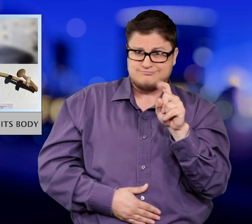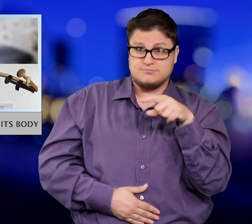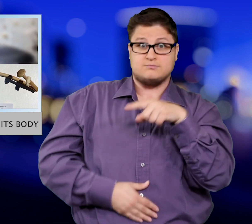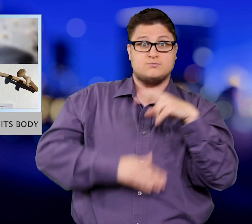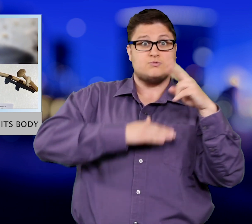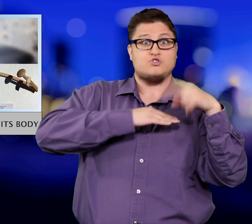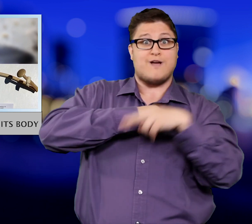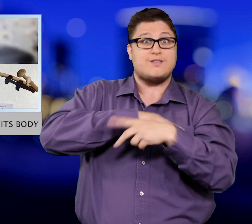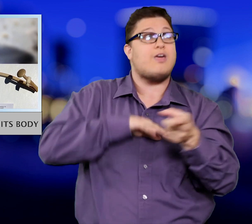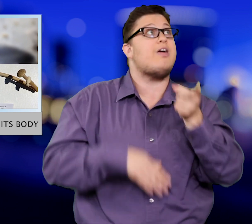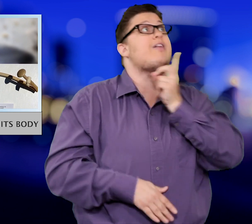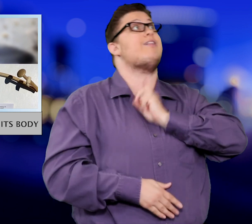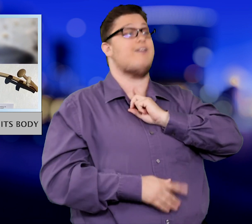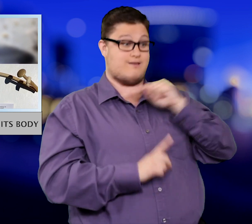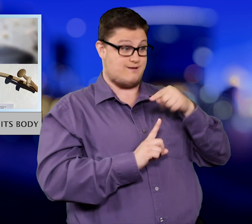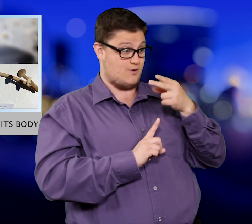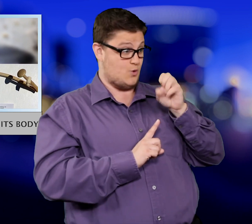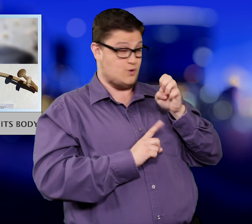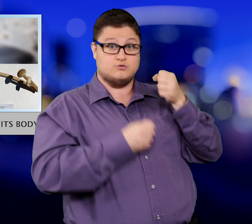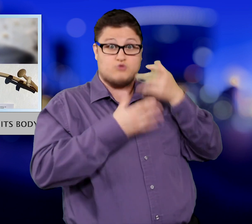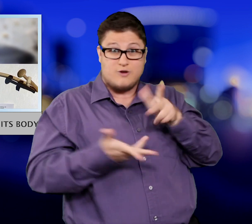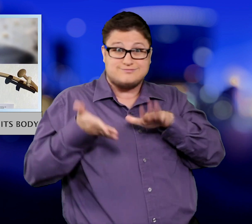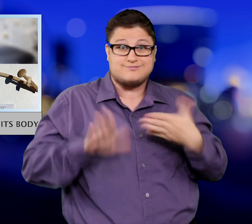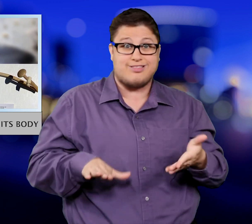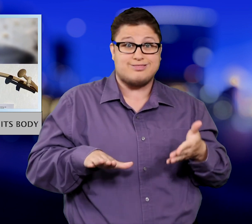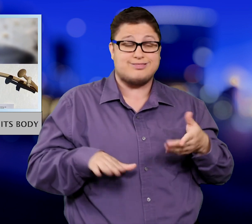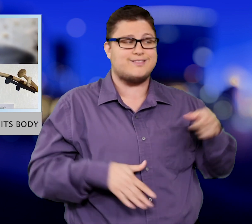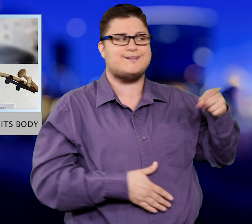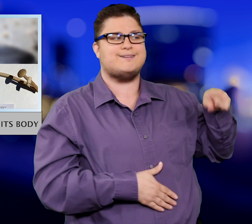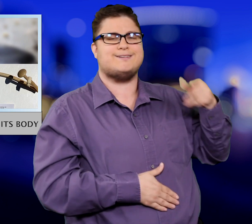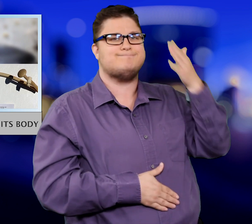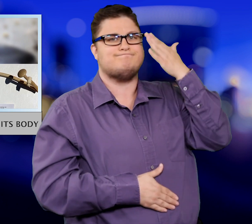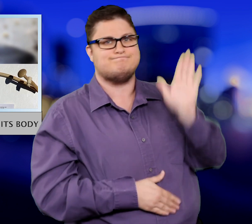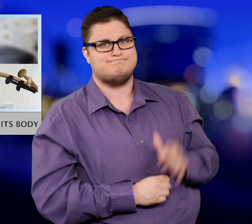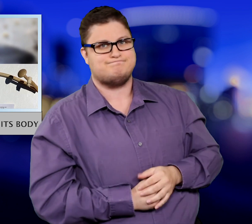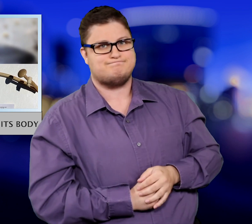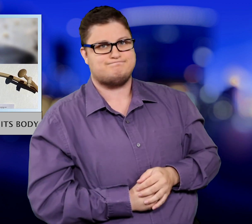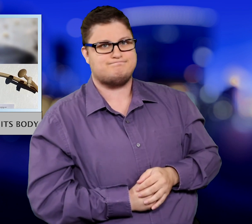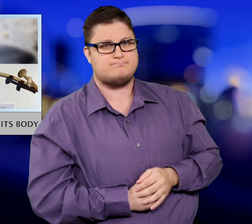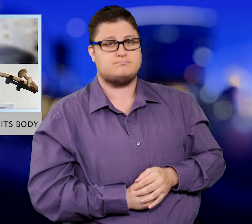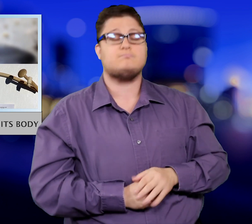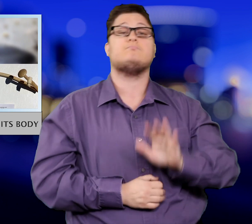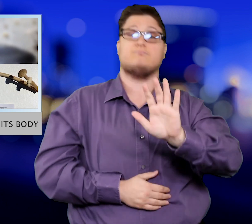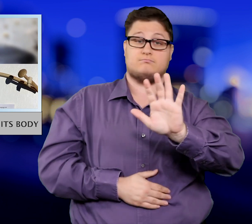They do not know if swallowing the plastic hose ended up killing the dolphin.